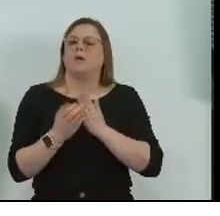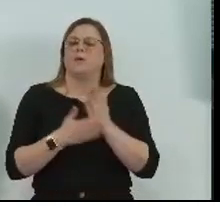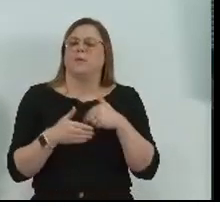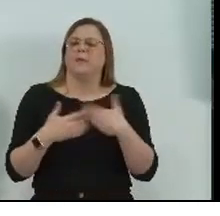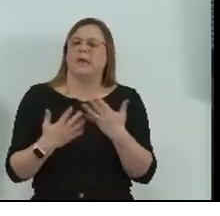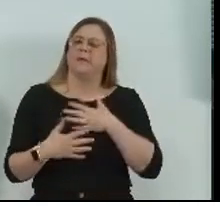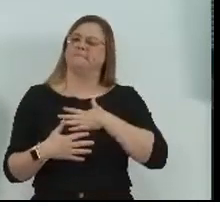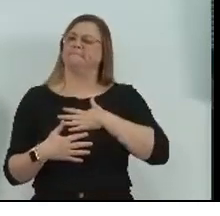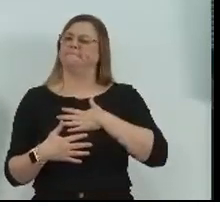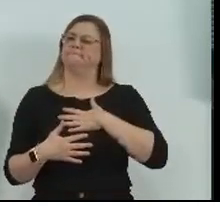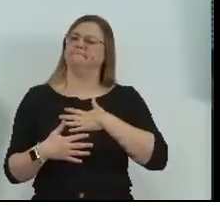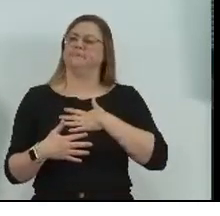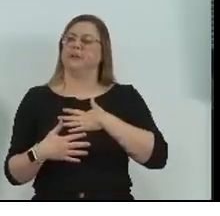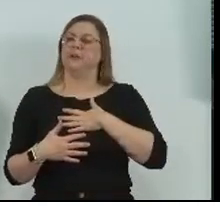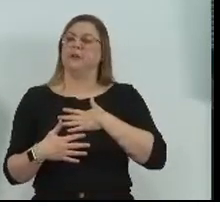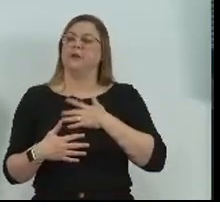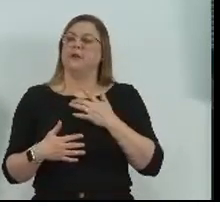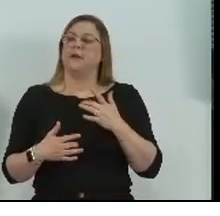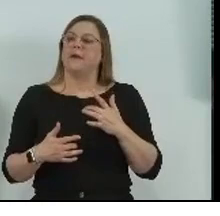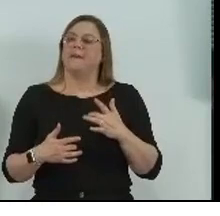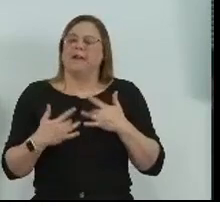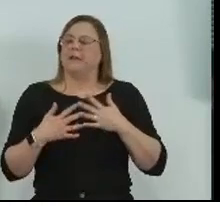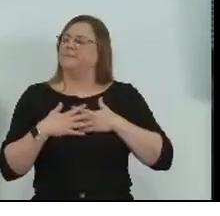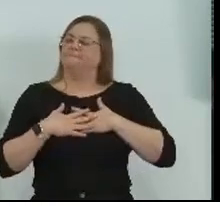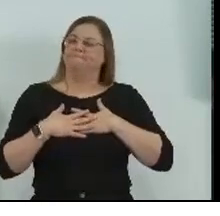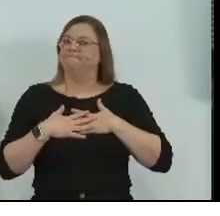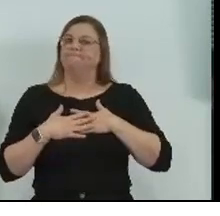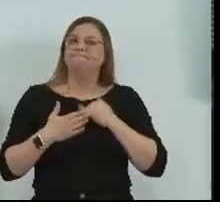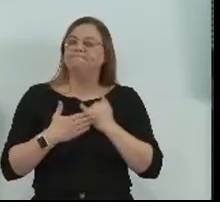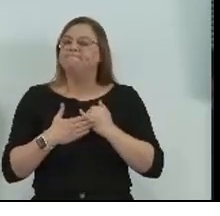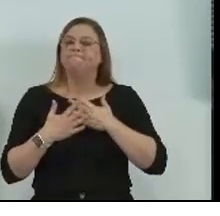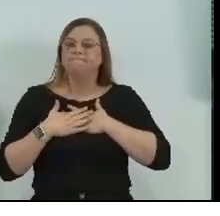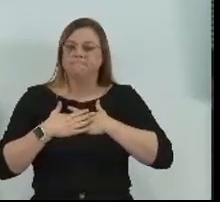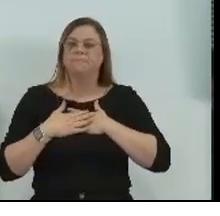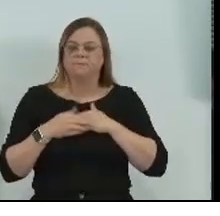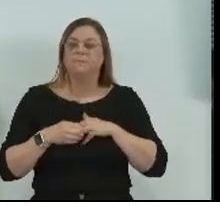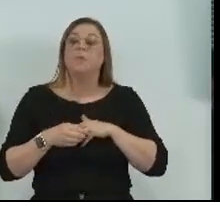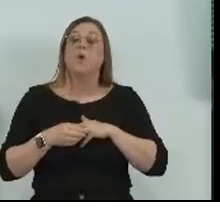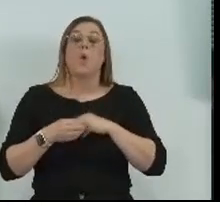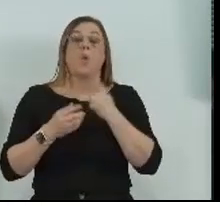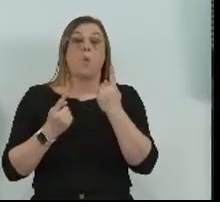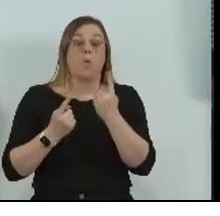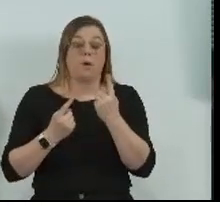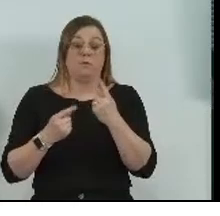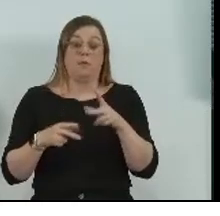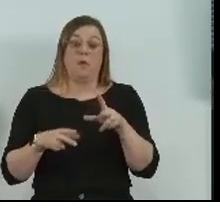wasn't, I didn't, it didn't sit right with me. One of those was the Olympians wore suits,